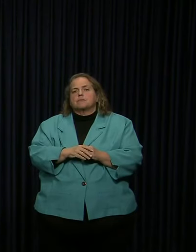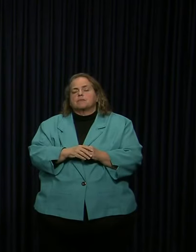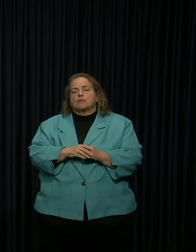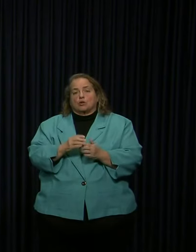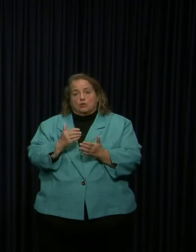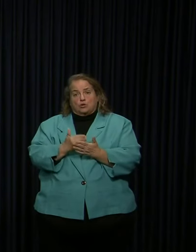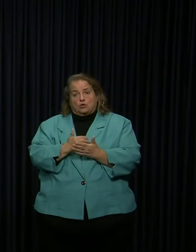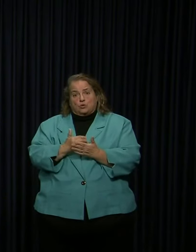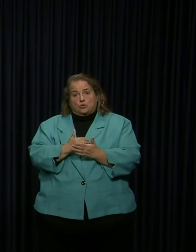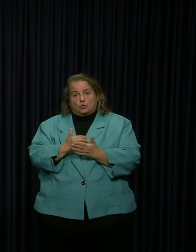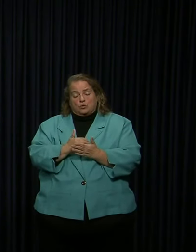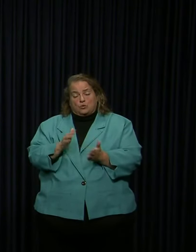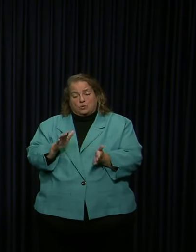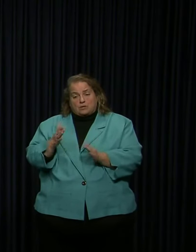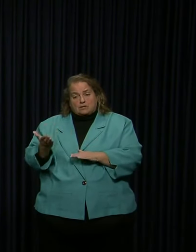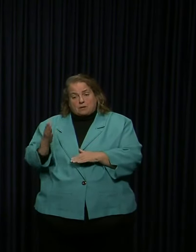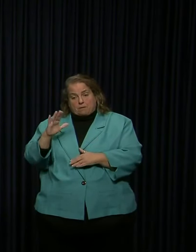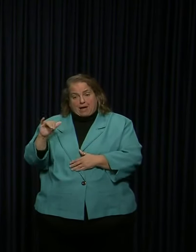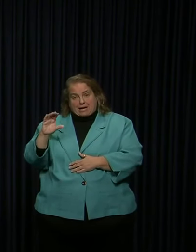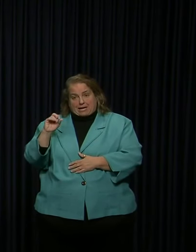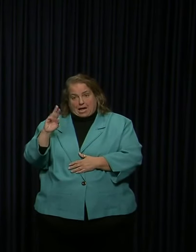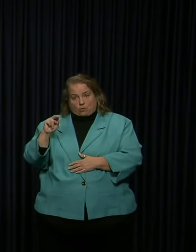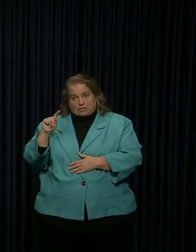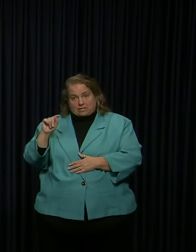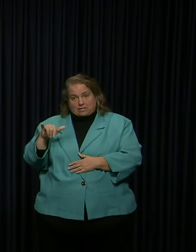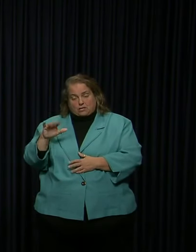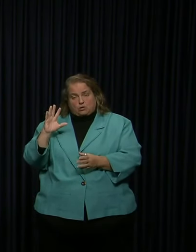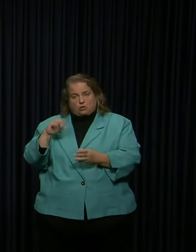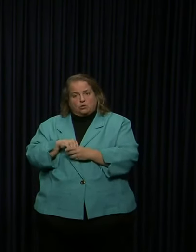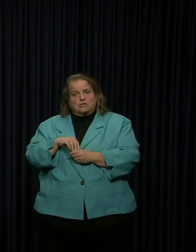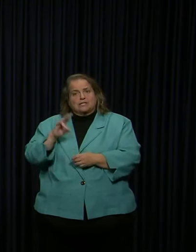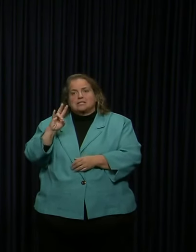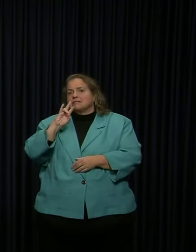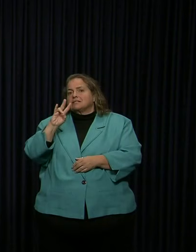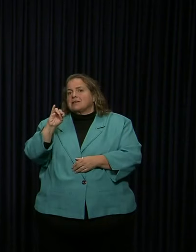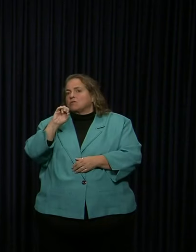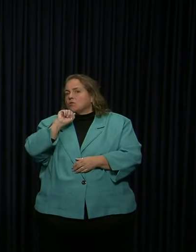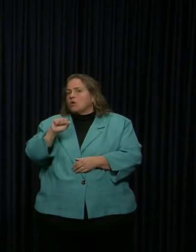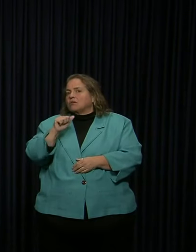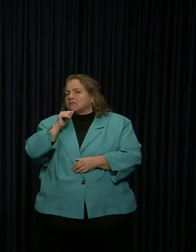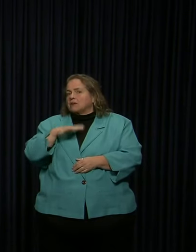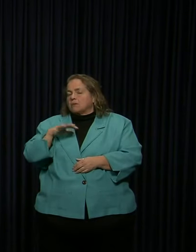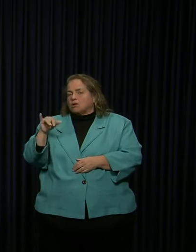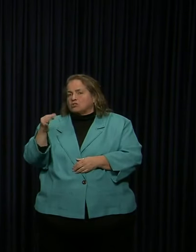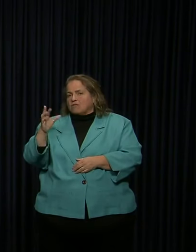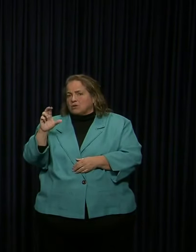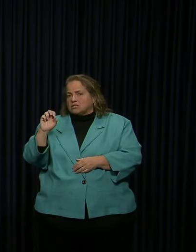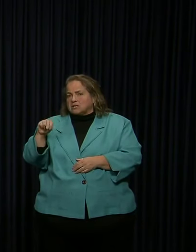ETHNICITY OF ALL CASES, SO WE